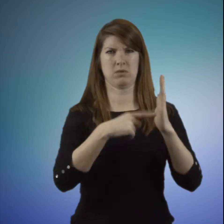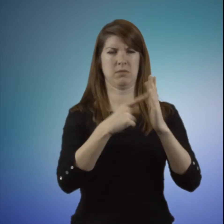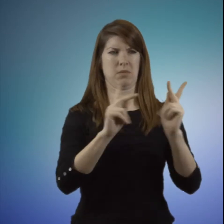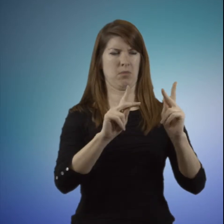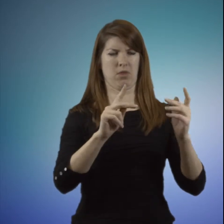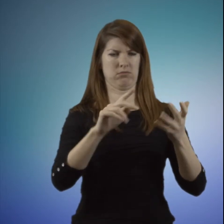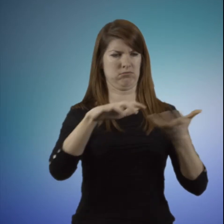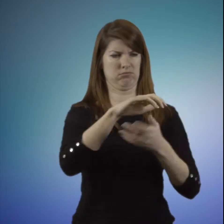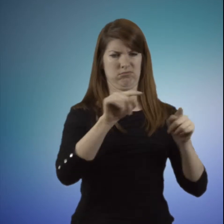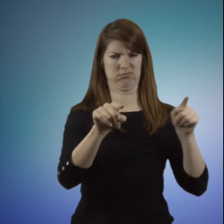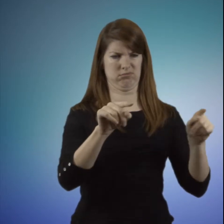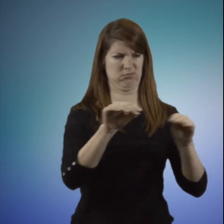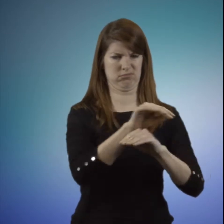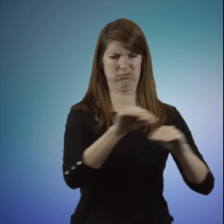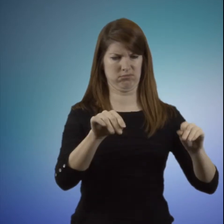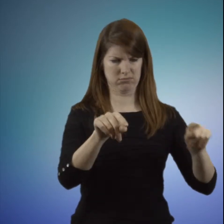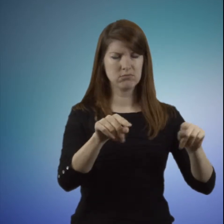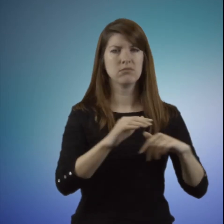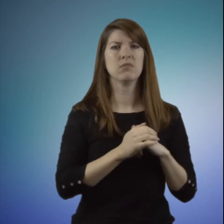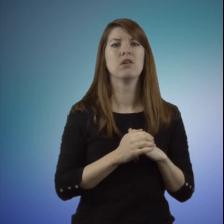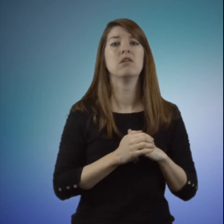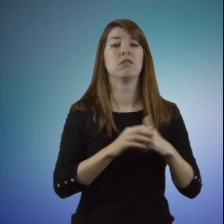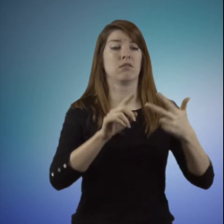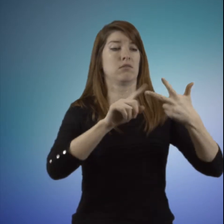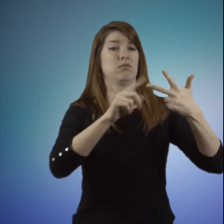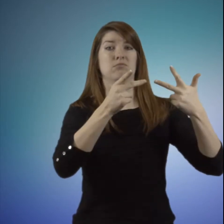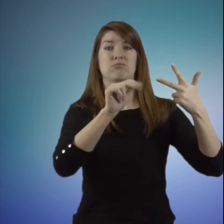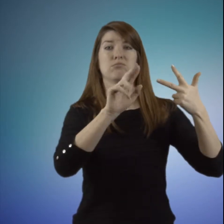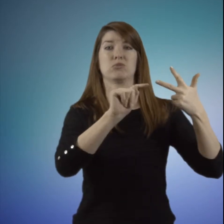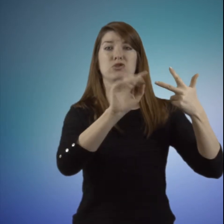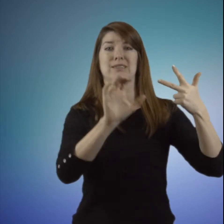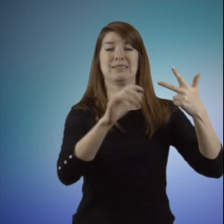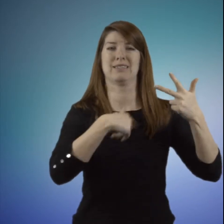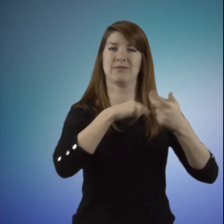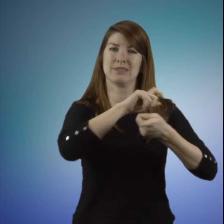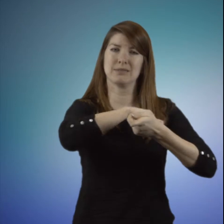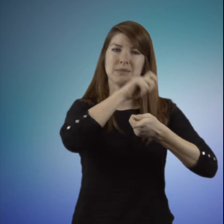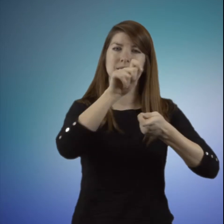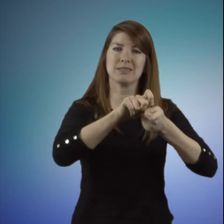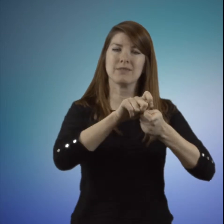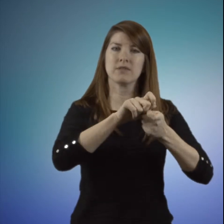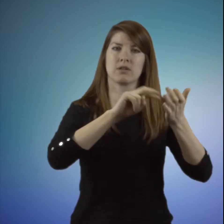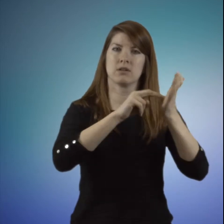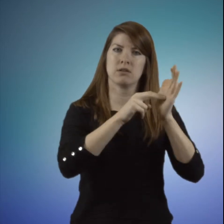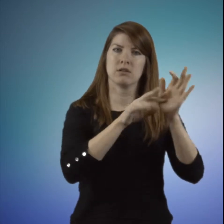And in Part C, they have specific definitions, with assessment now being the more